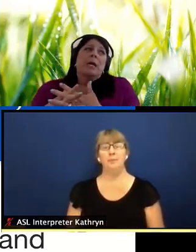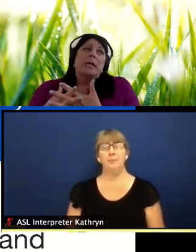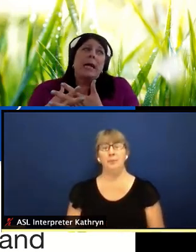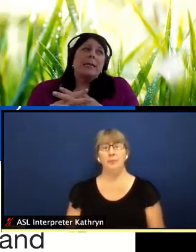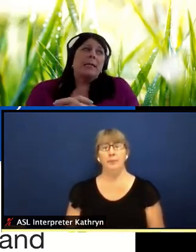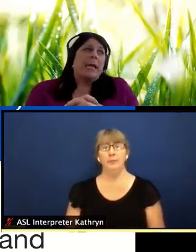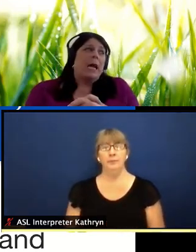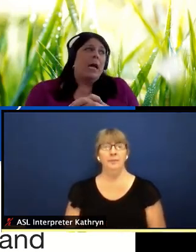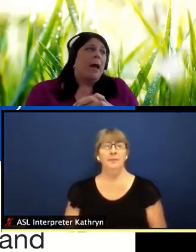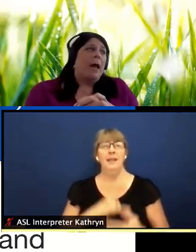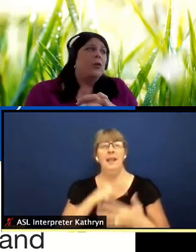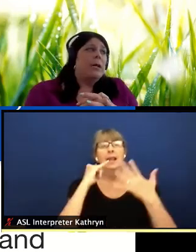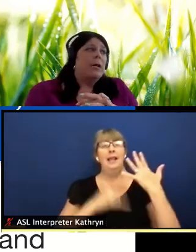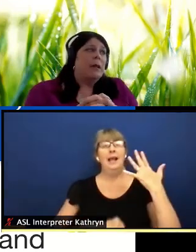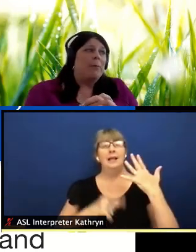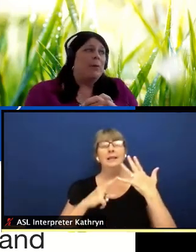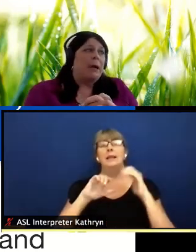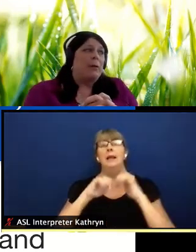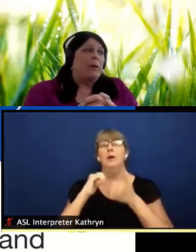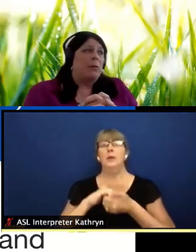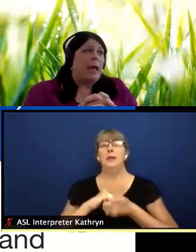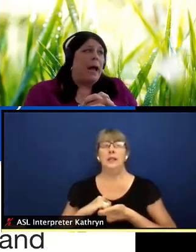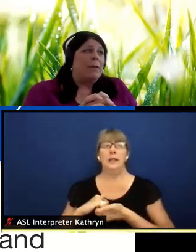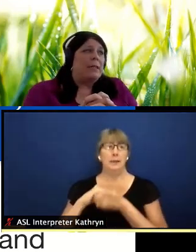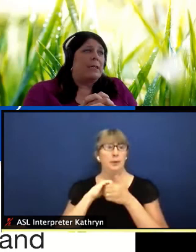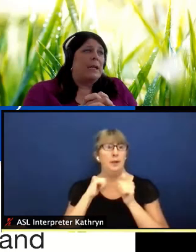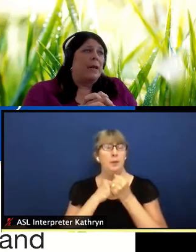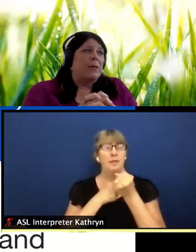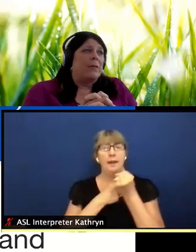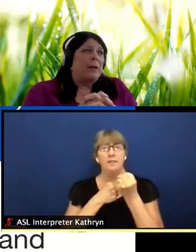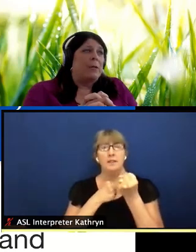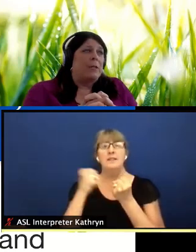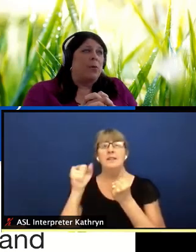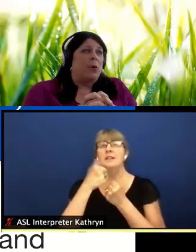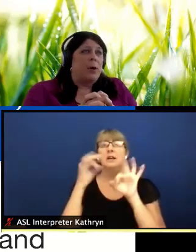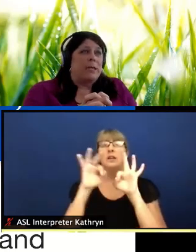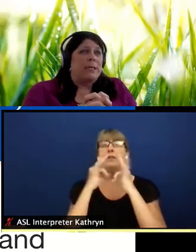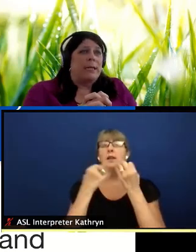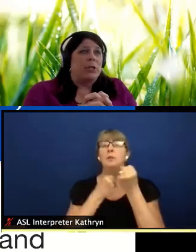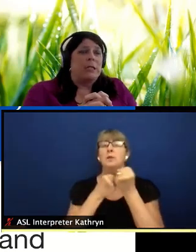And lastly, how do we collaborate with advocacy and other family support organizations?